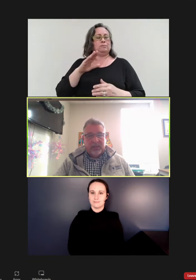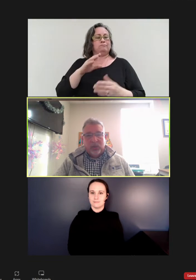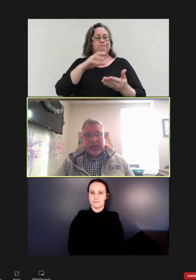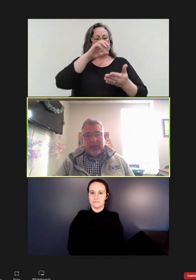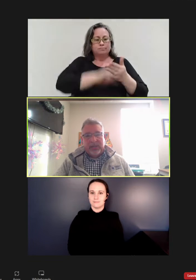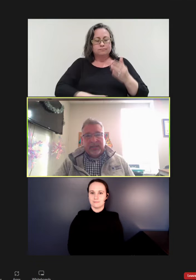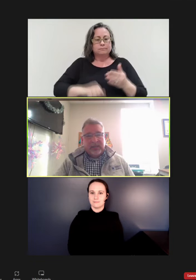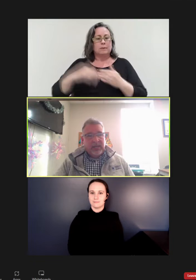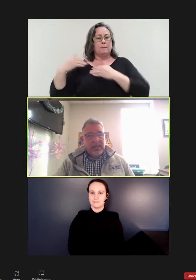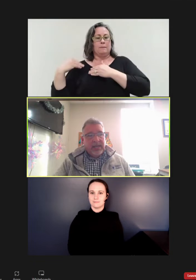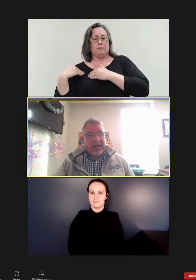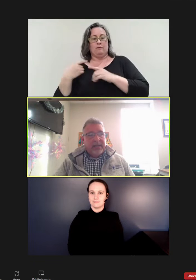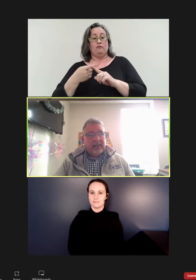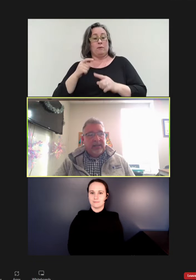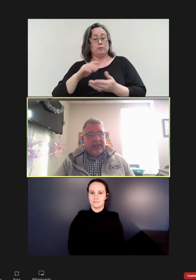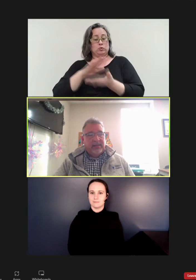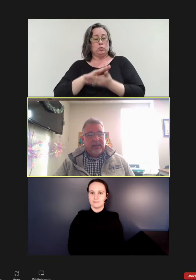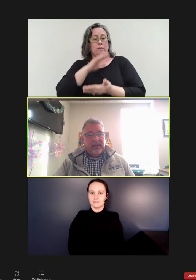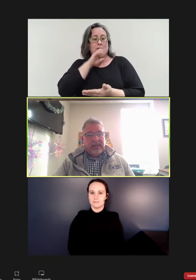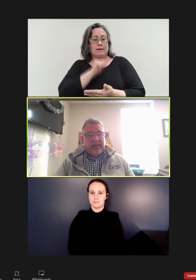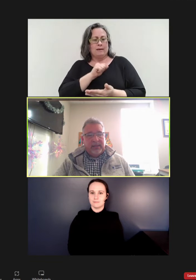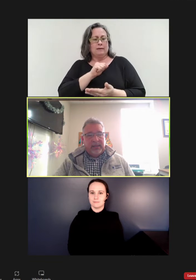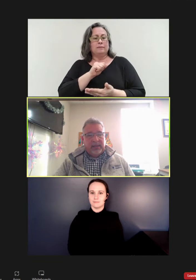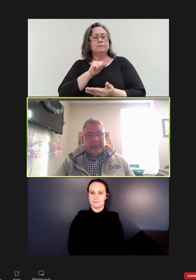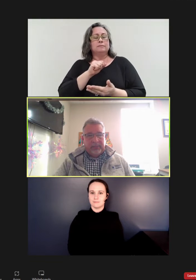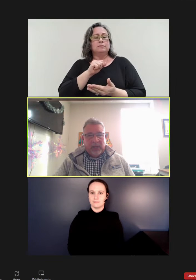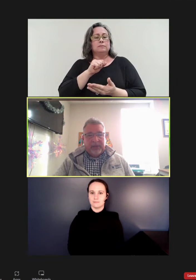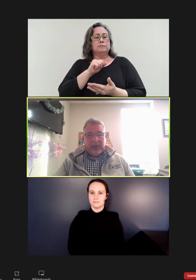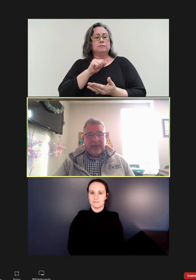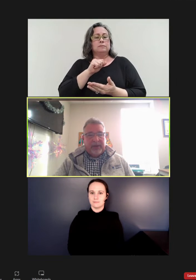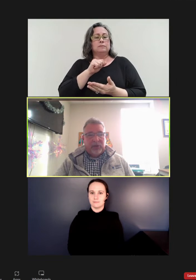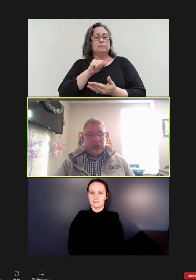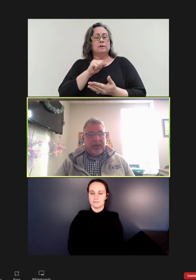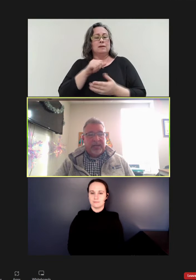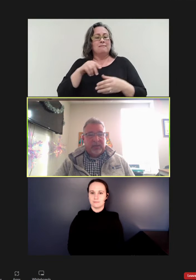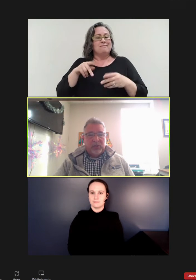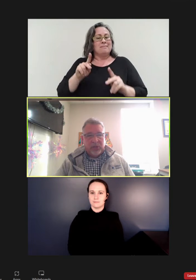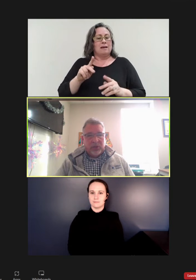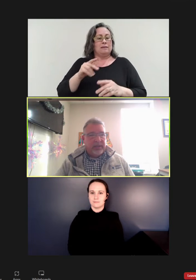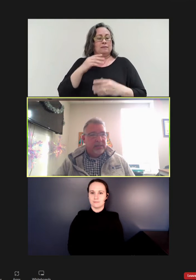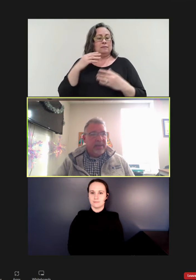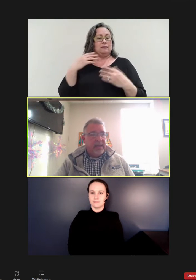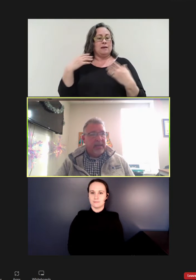the school age kids, and let the healthcare providers try to get those younger kids back